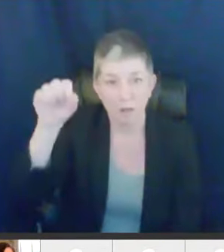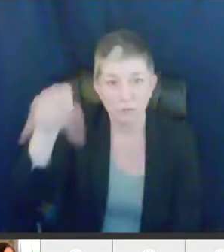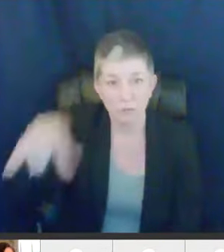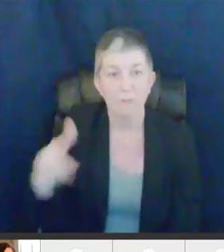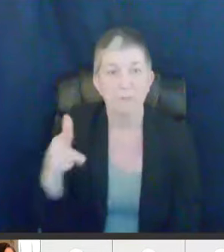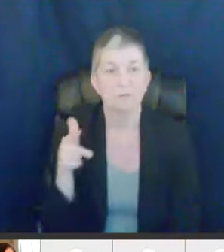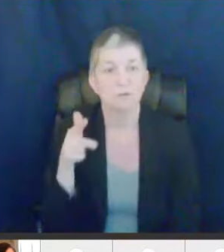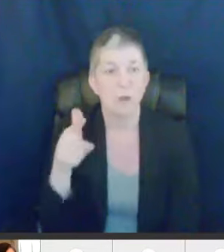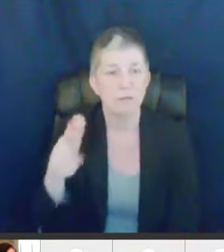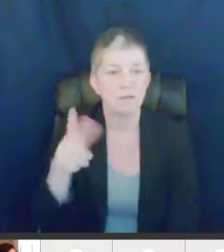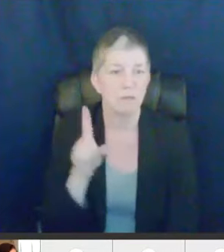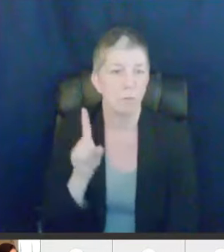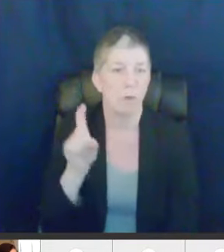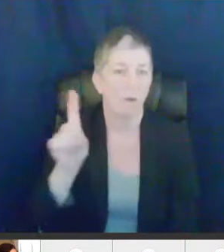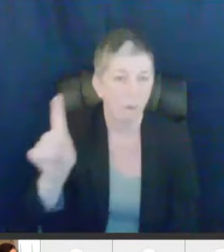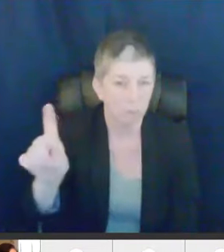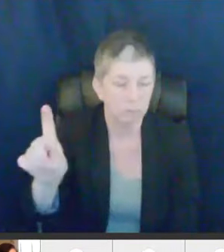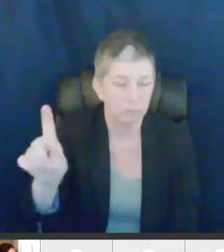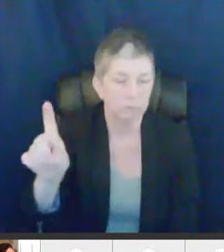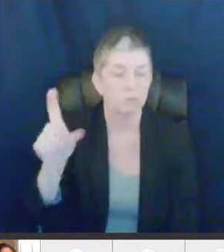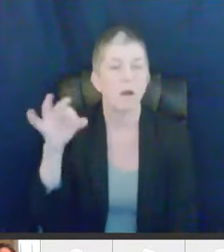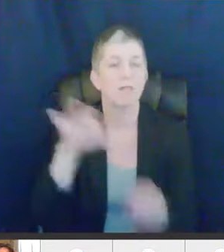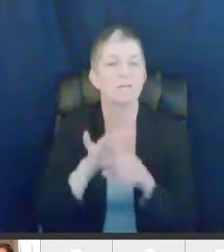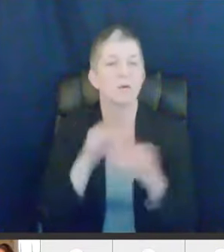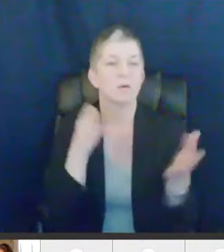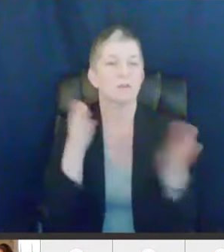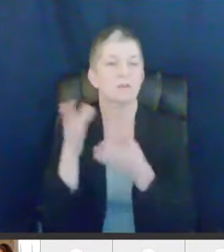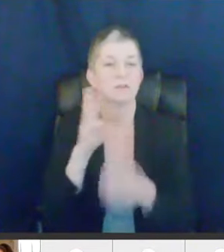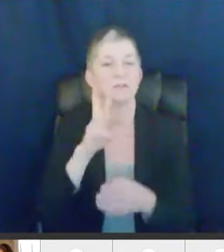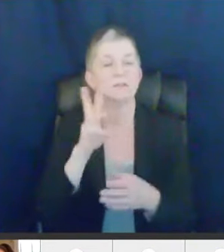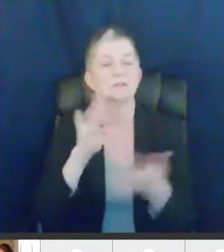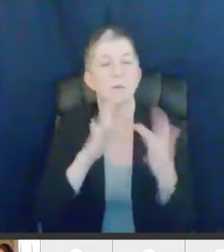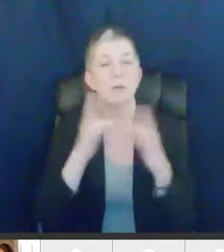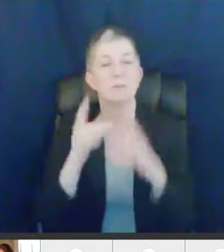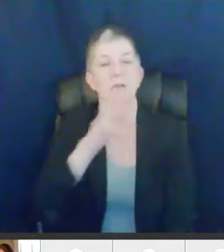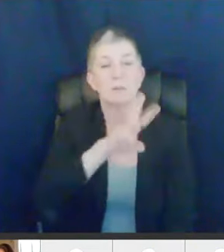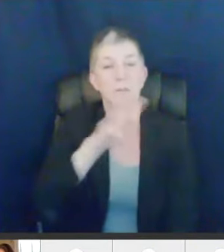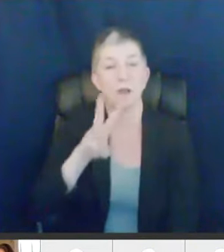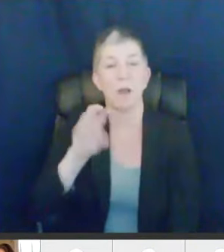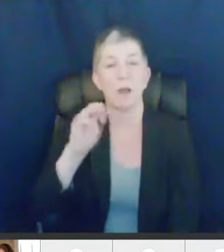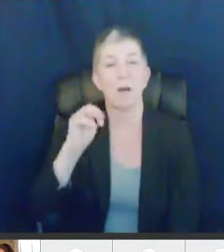site on the services website at montcopa.org/voterservices